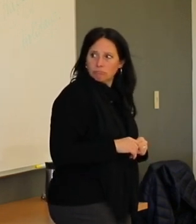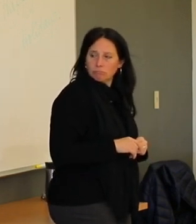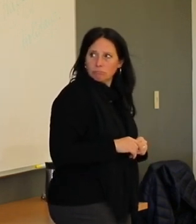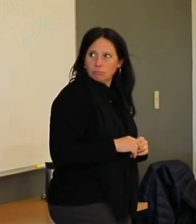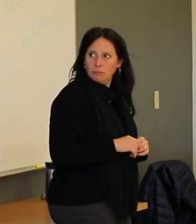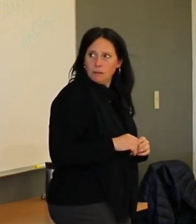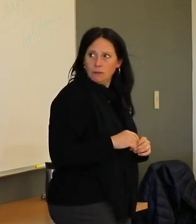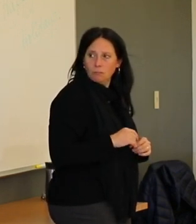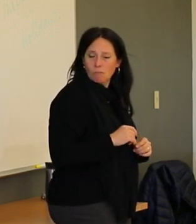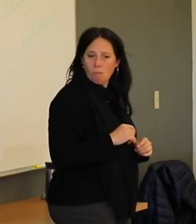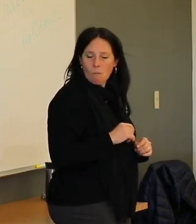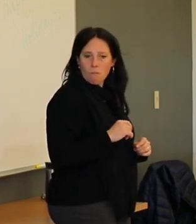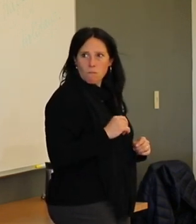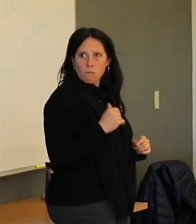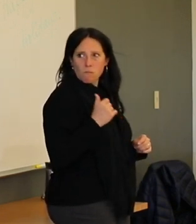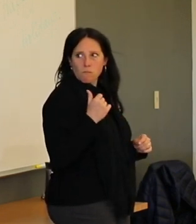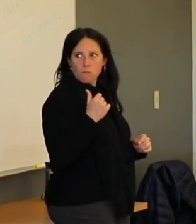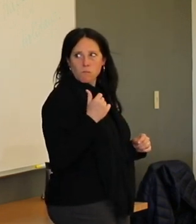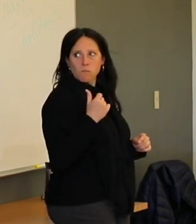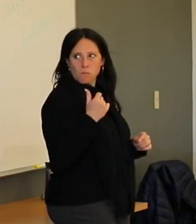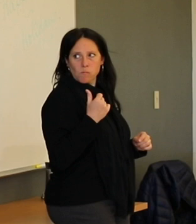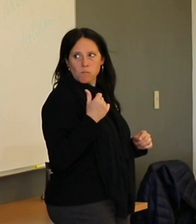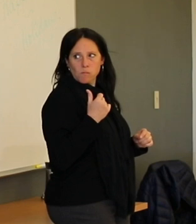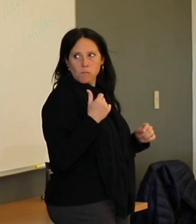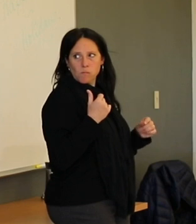But, you can go ahead and link it to a course.